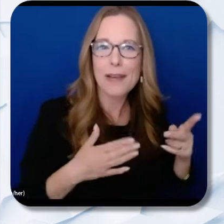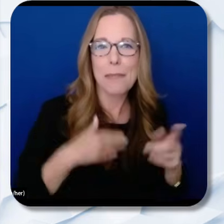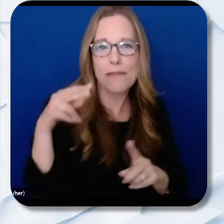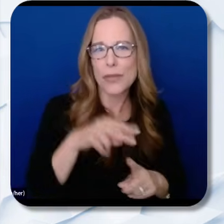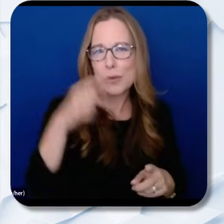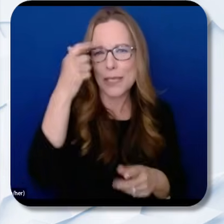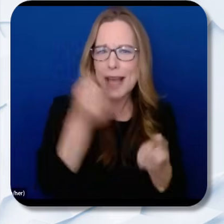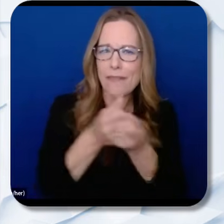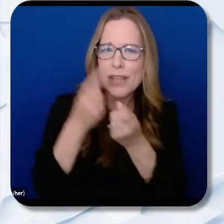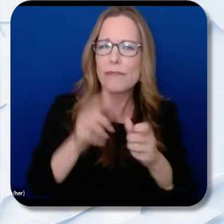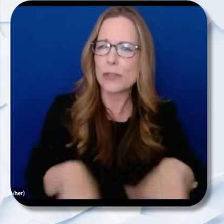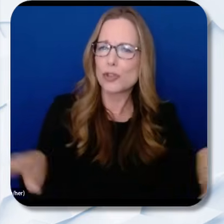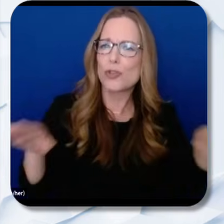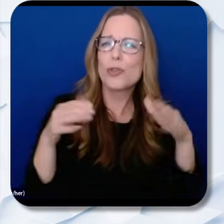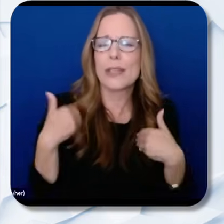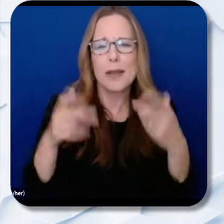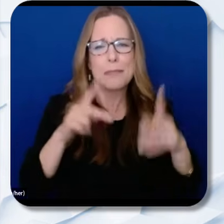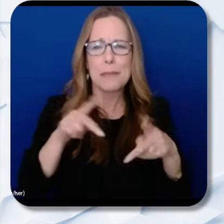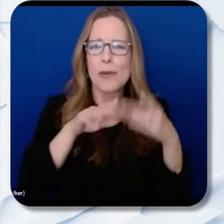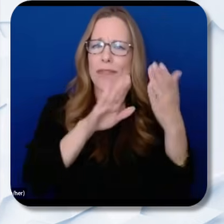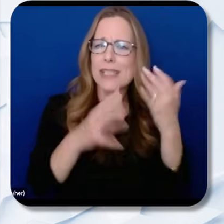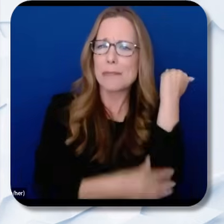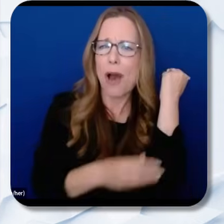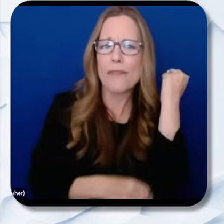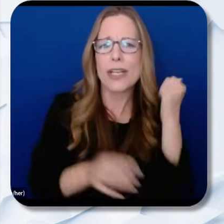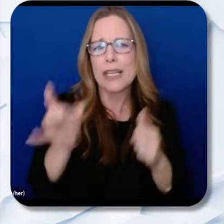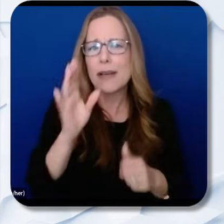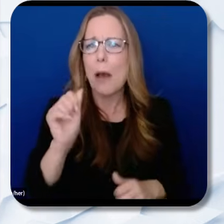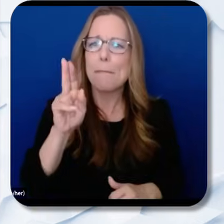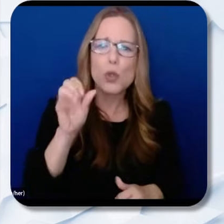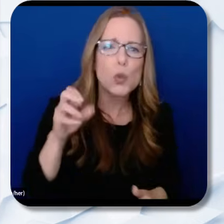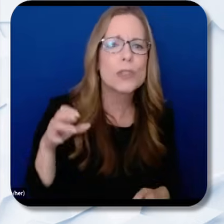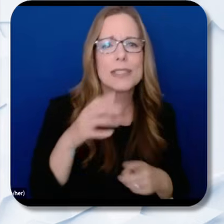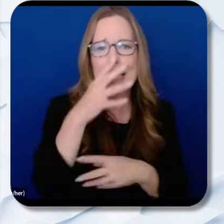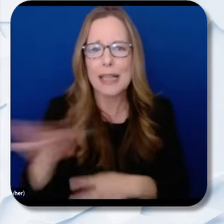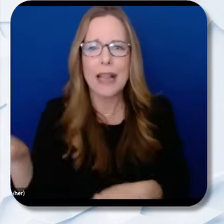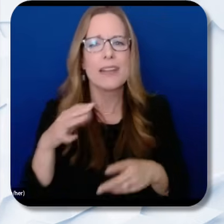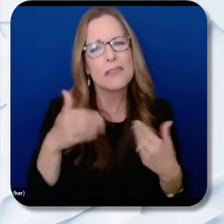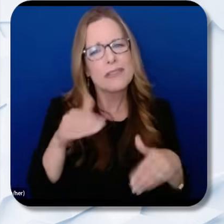the theme of this summit resonates so deeply with me that stability drives success. And,